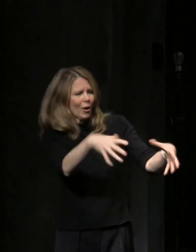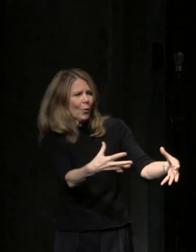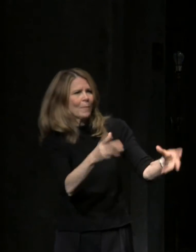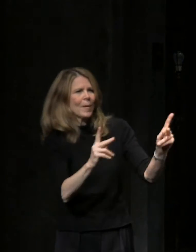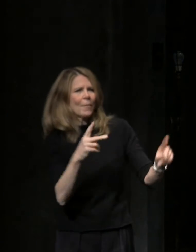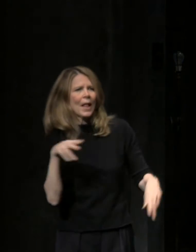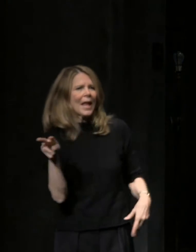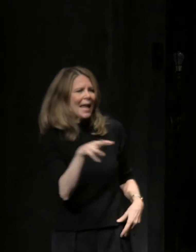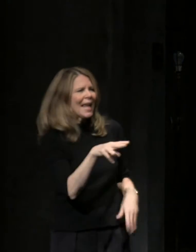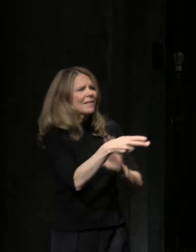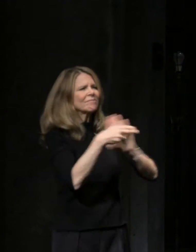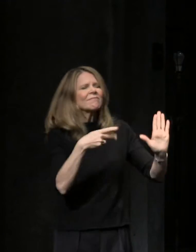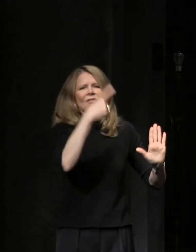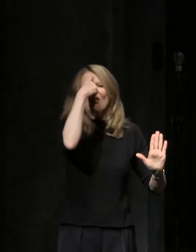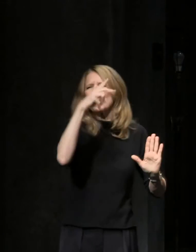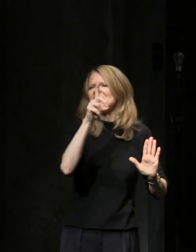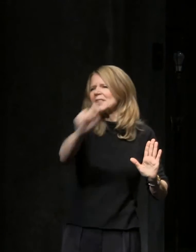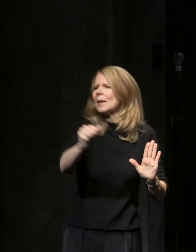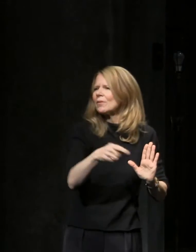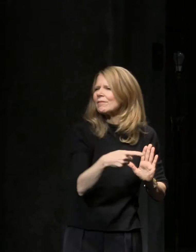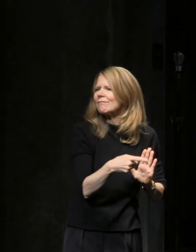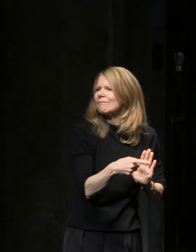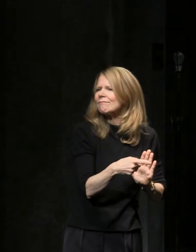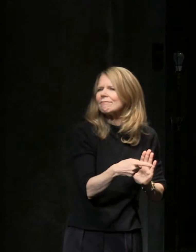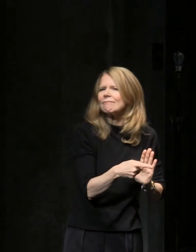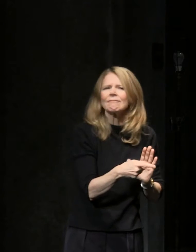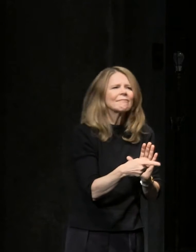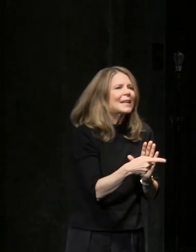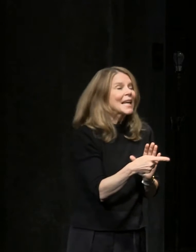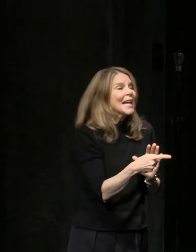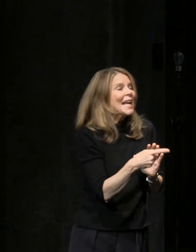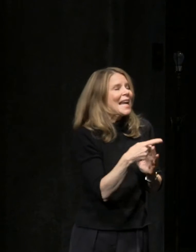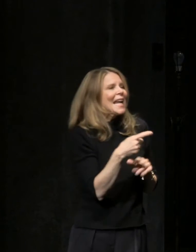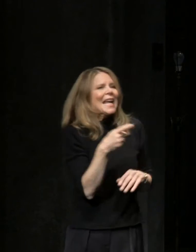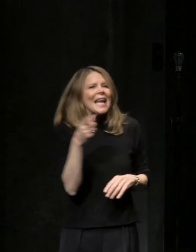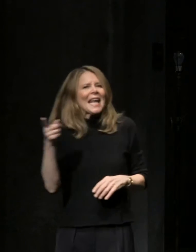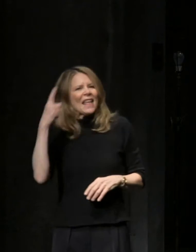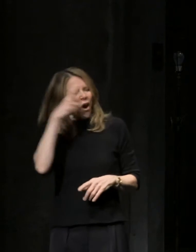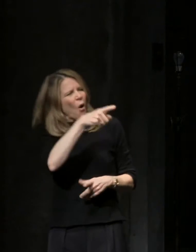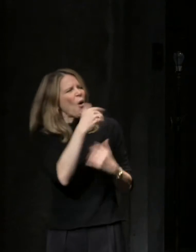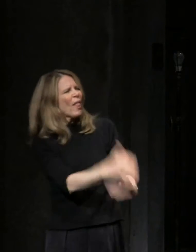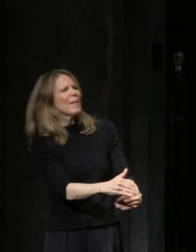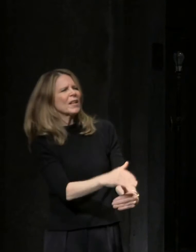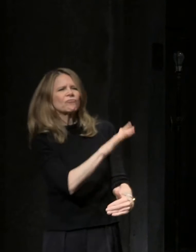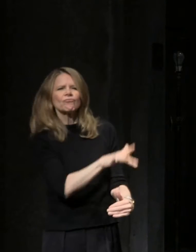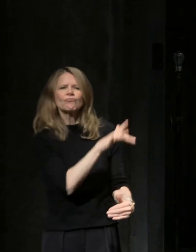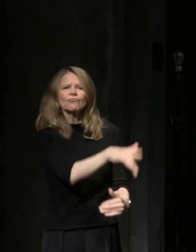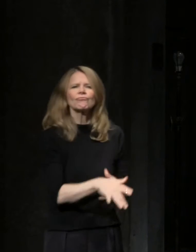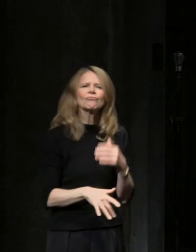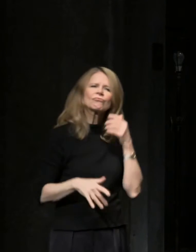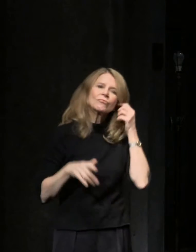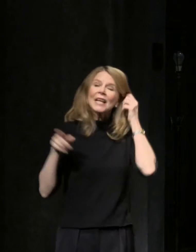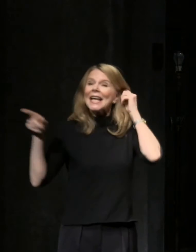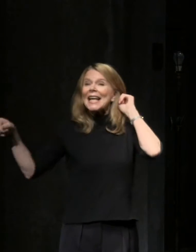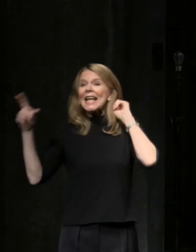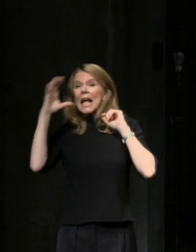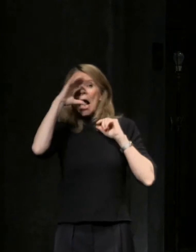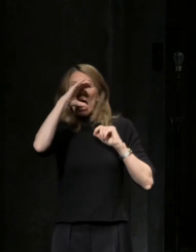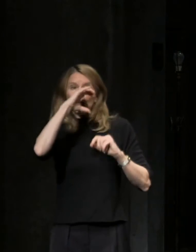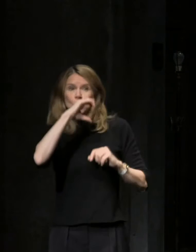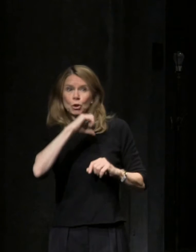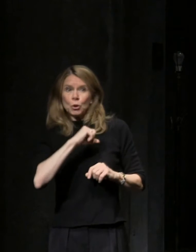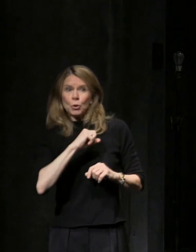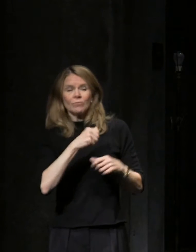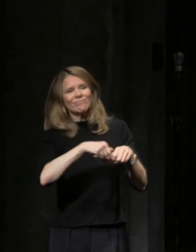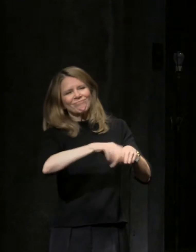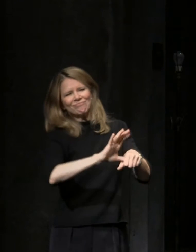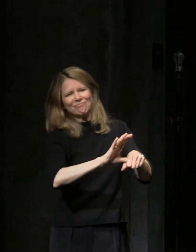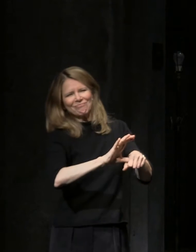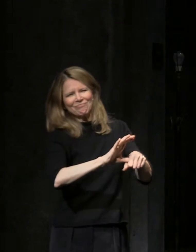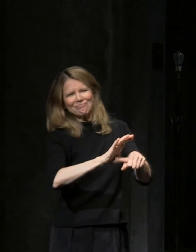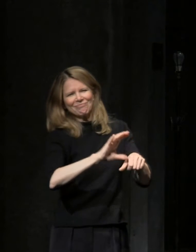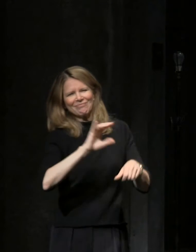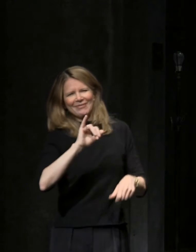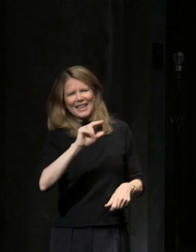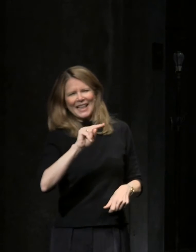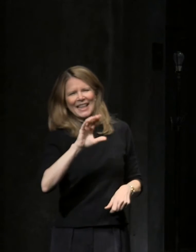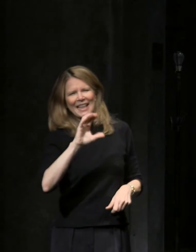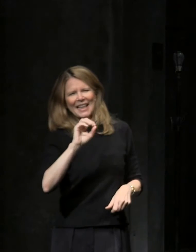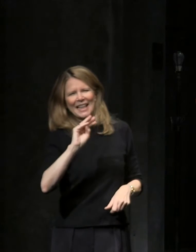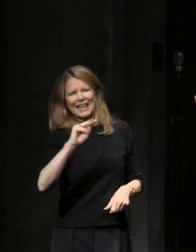and he saw a disability. He saw limitation. He assumed incompetence. And how often do